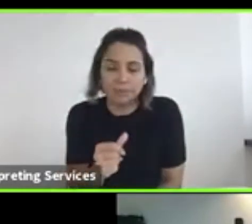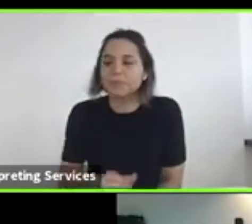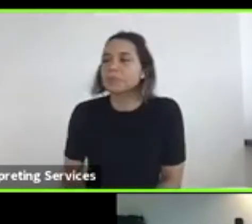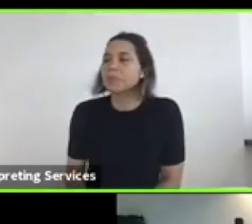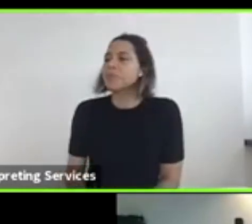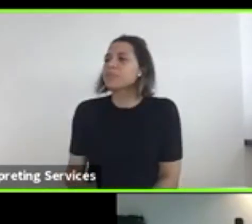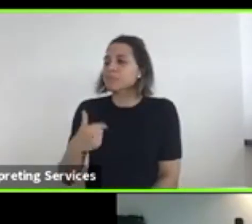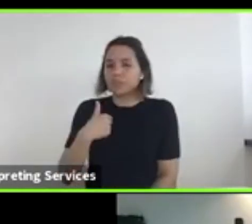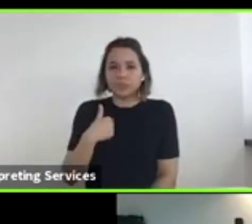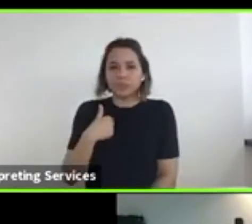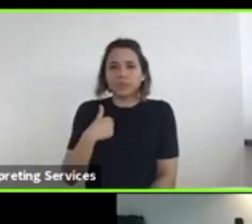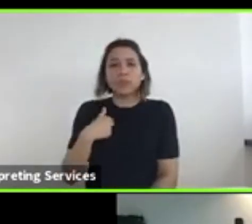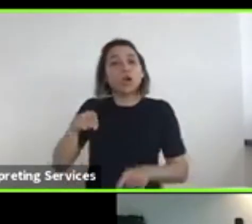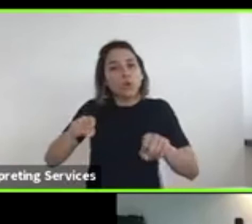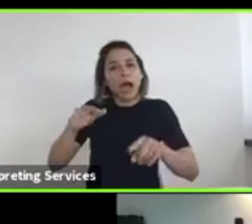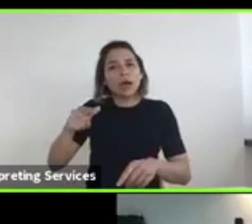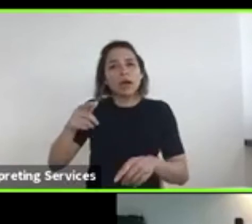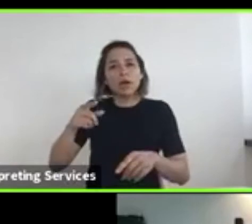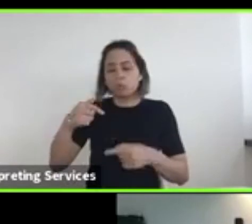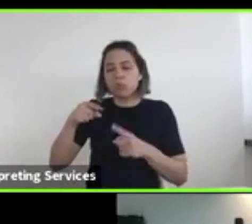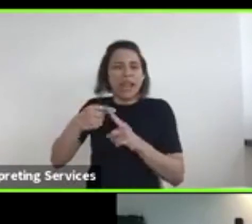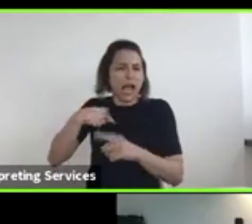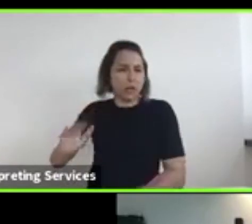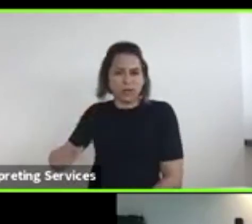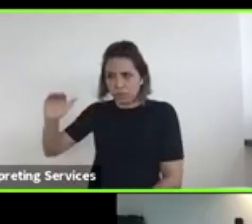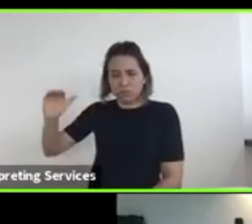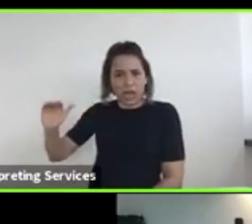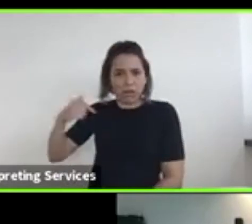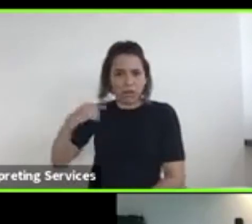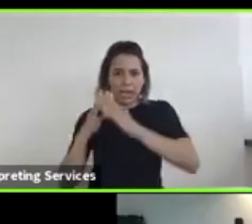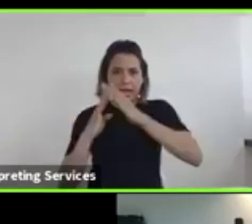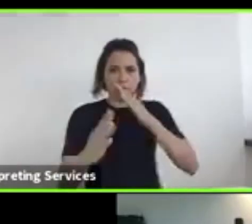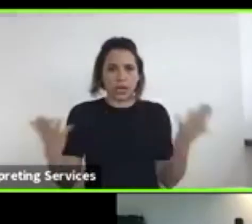AS A CHILD -- AND SO I THINK, A LOT ABOUT, MY RELATIONSHIPS TO PLACE,